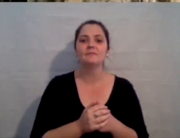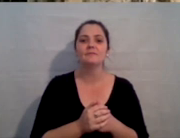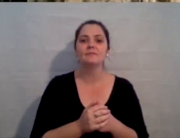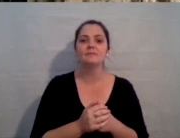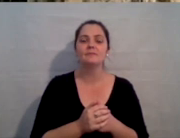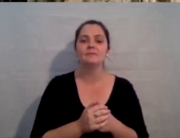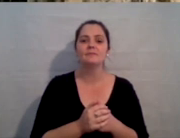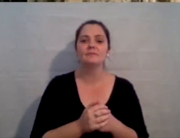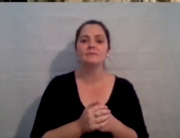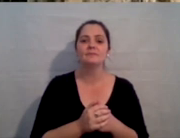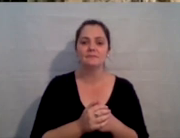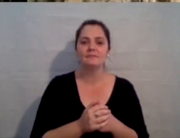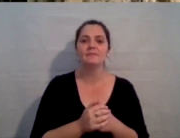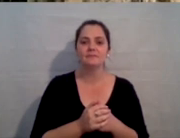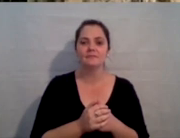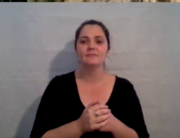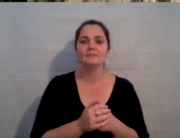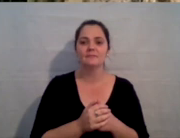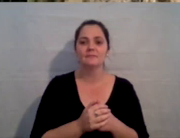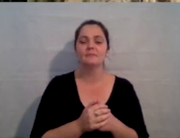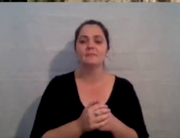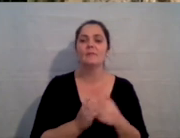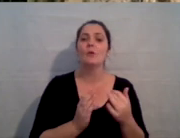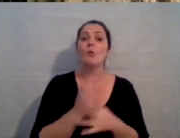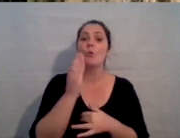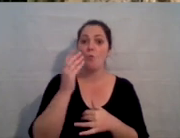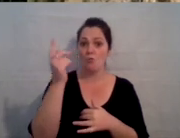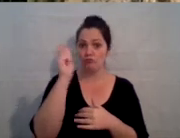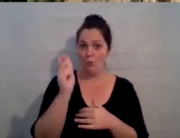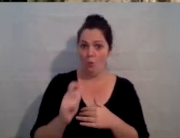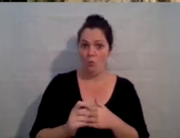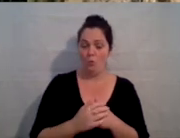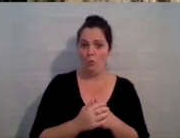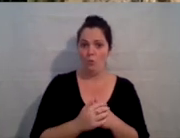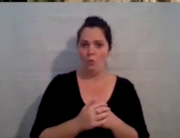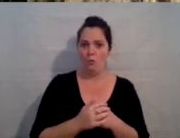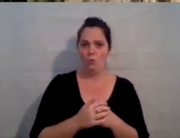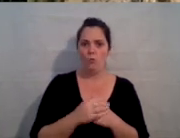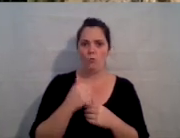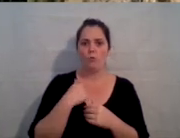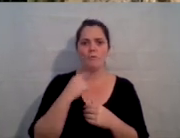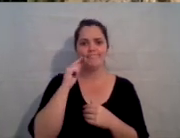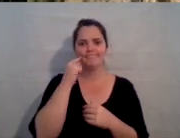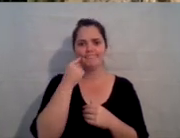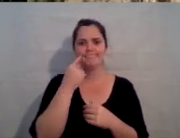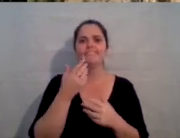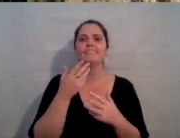Alright now as we do this drawing, I did very intentionally have Rachel and Atticus wear COVID masks face masks tonight, not only